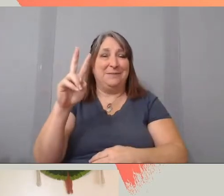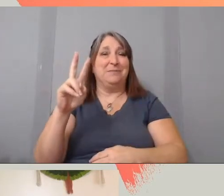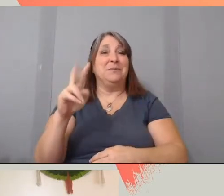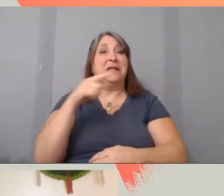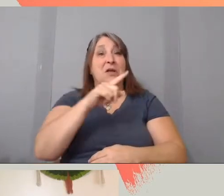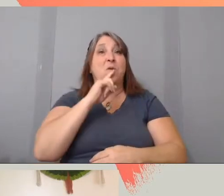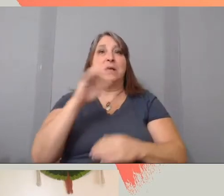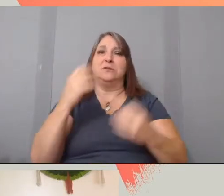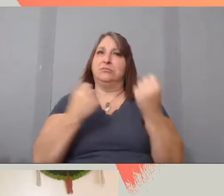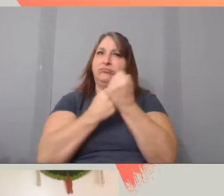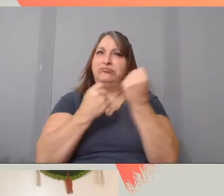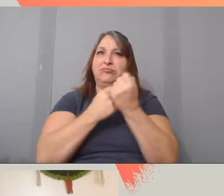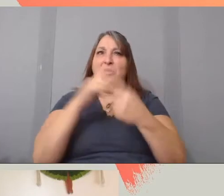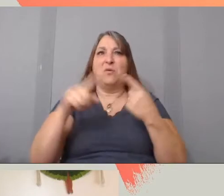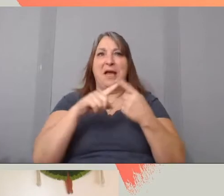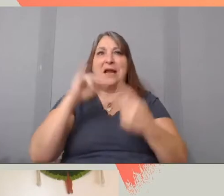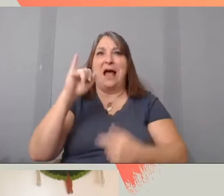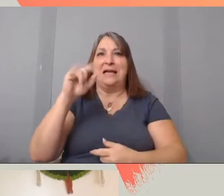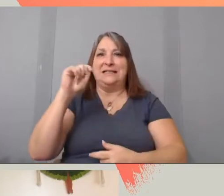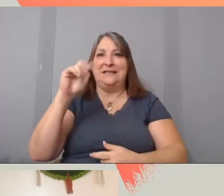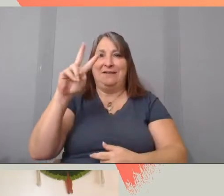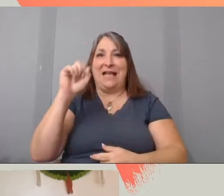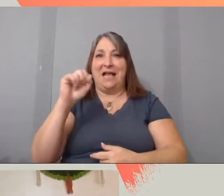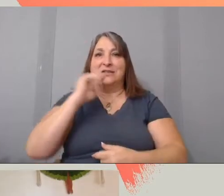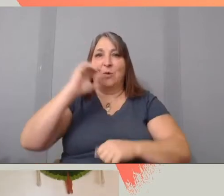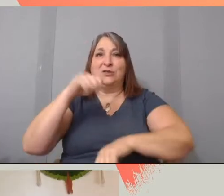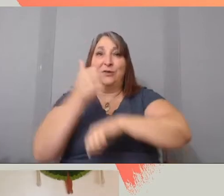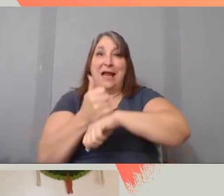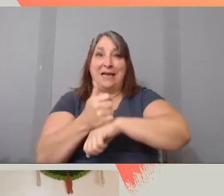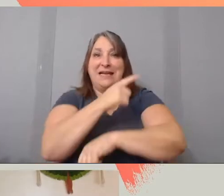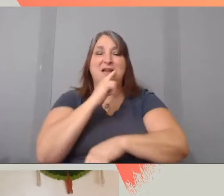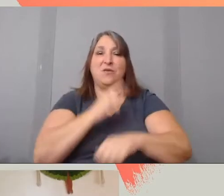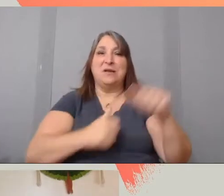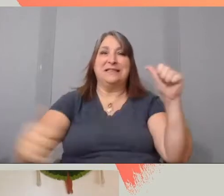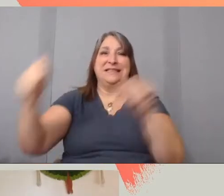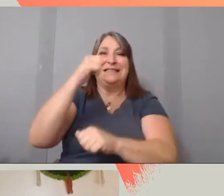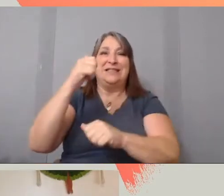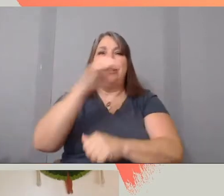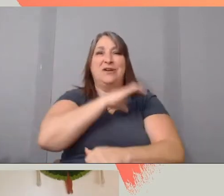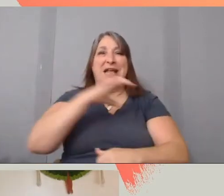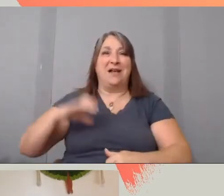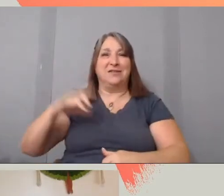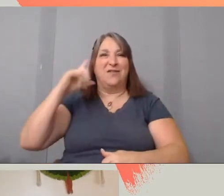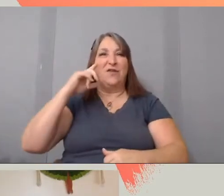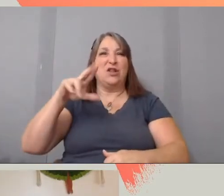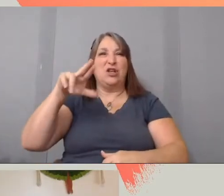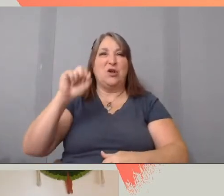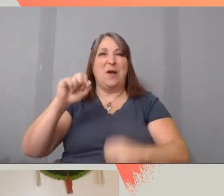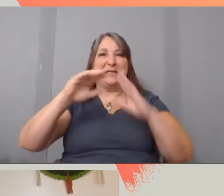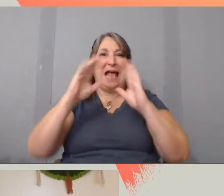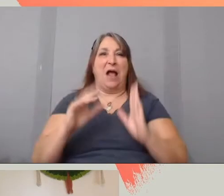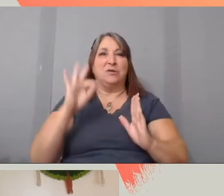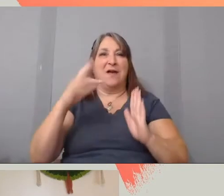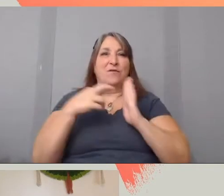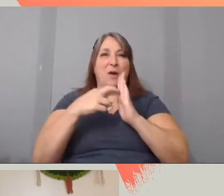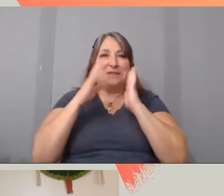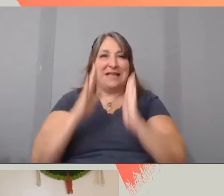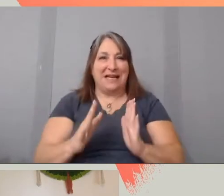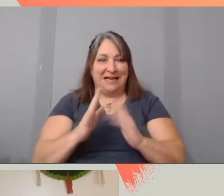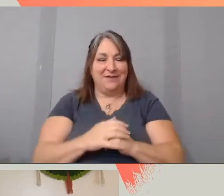when ITVS was created and he was a senior council for the U.S. House of Representatives. So we are going to carry his spirit